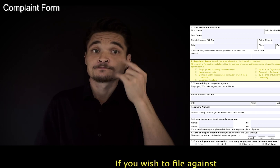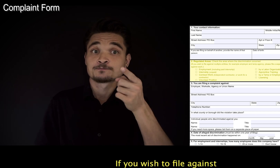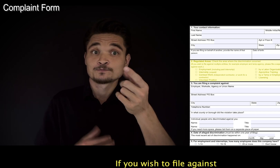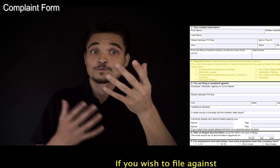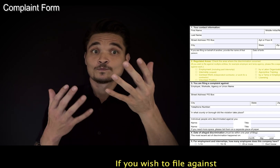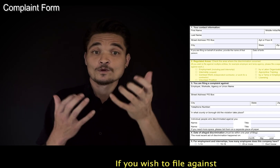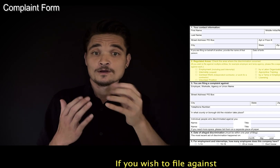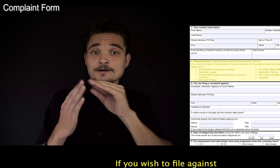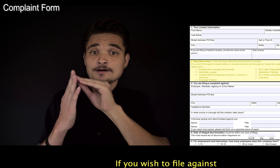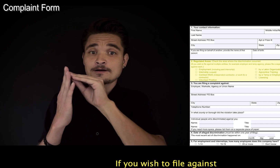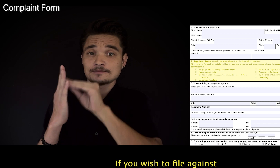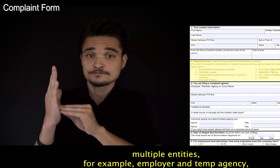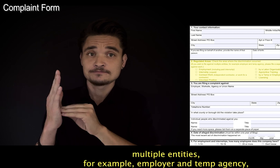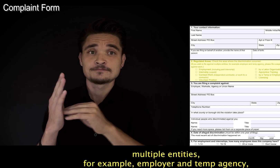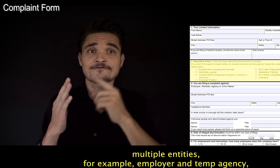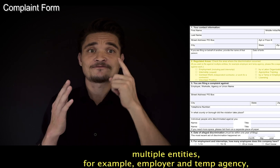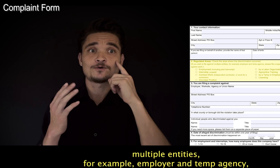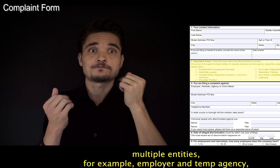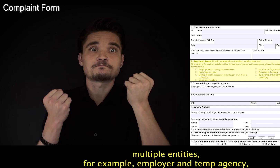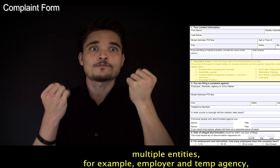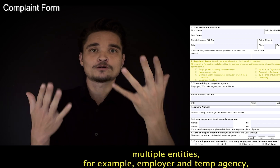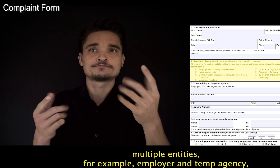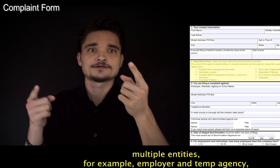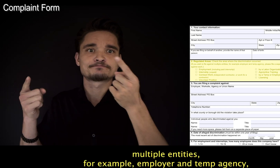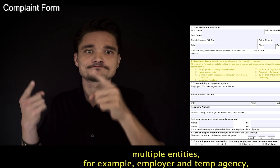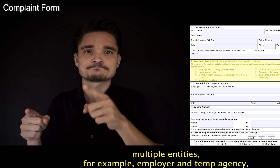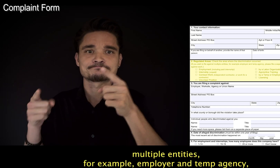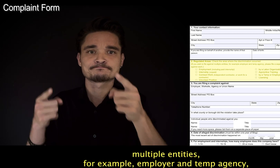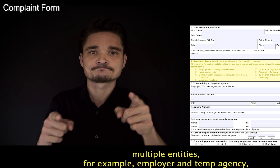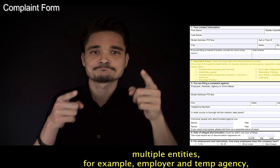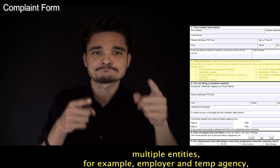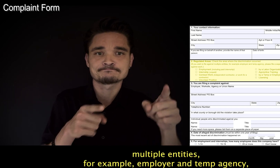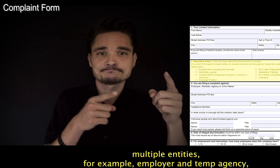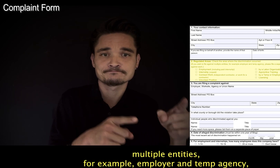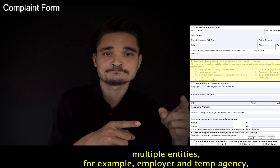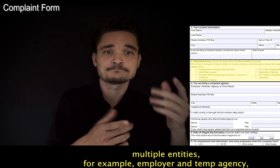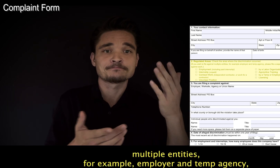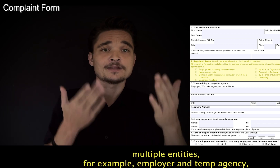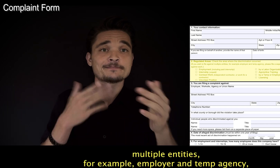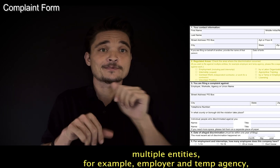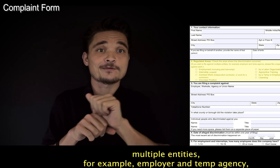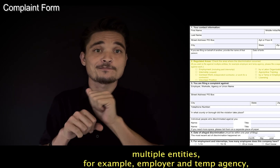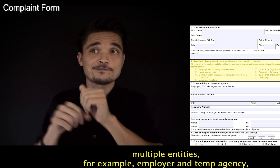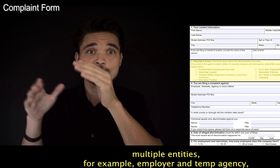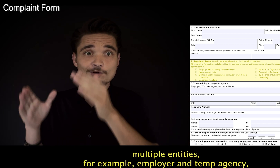If you wish to file against multiple entities, for example, employer and temp agency,